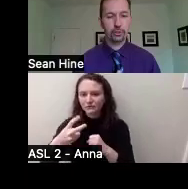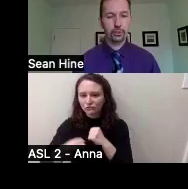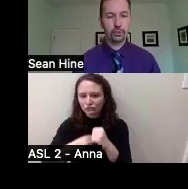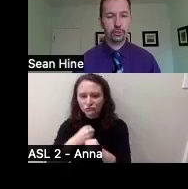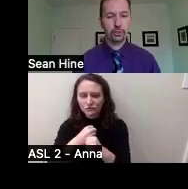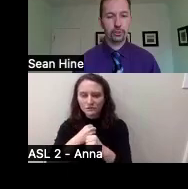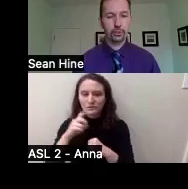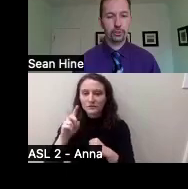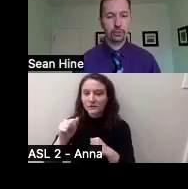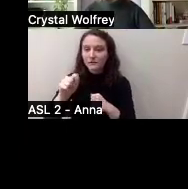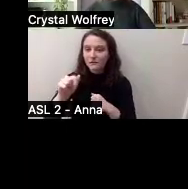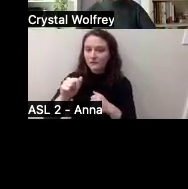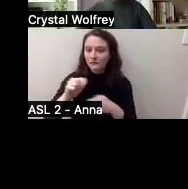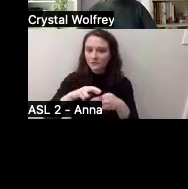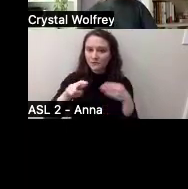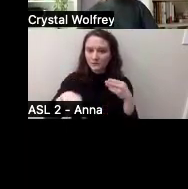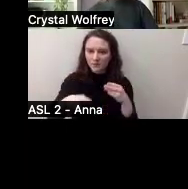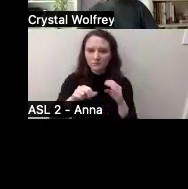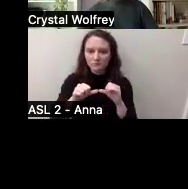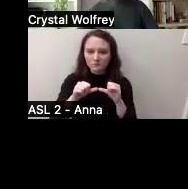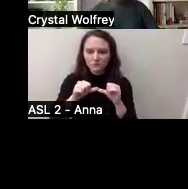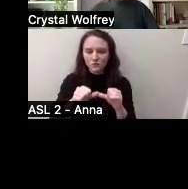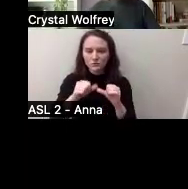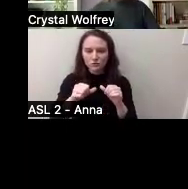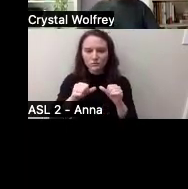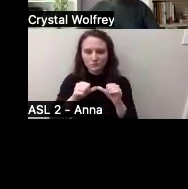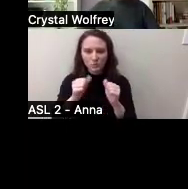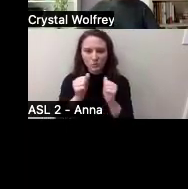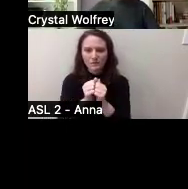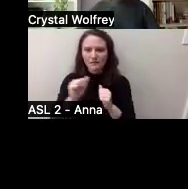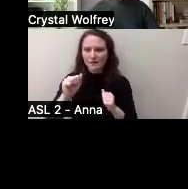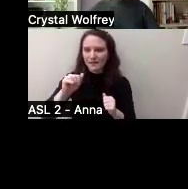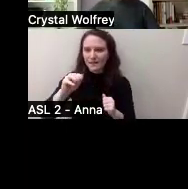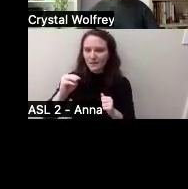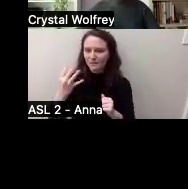for us to proceed with aim four. So it's hard to do this without him on there.